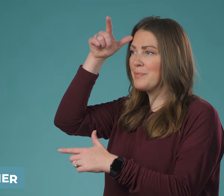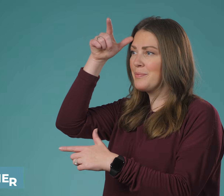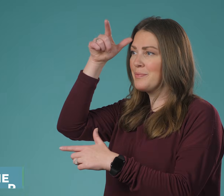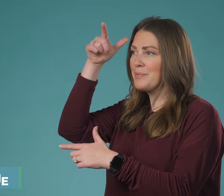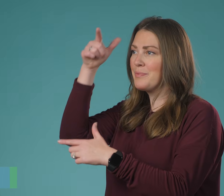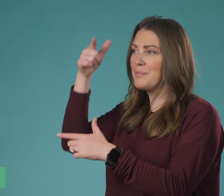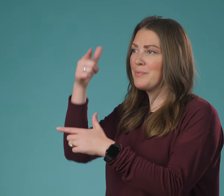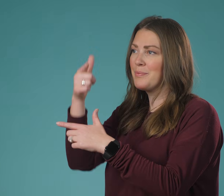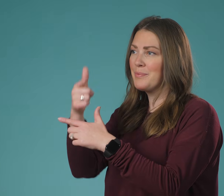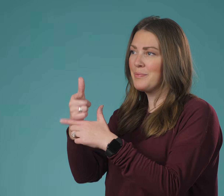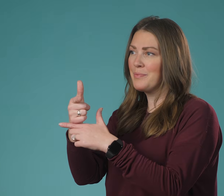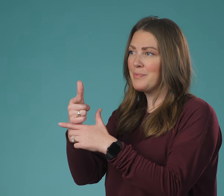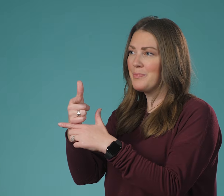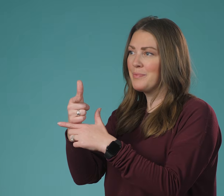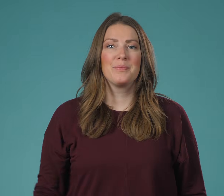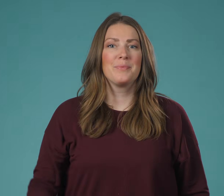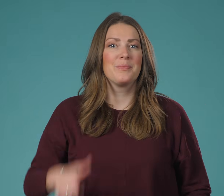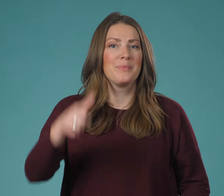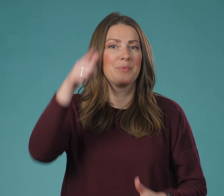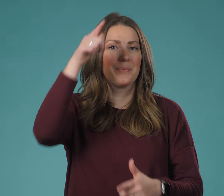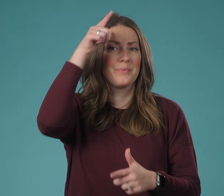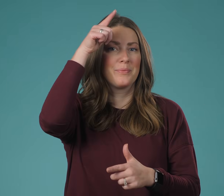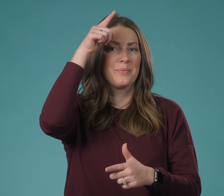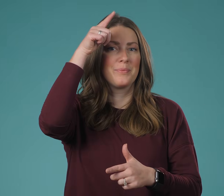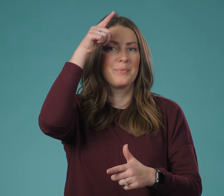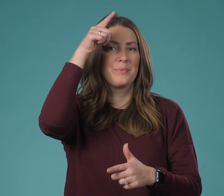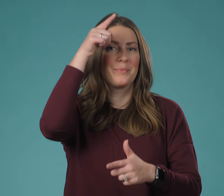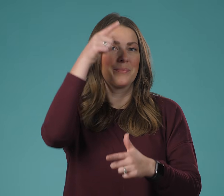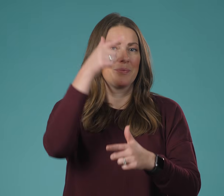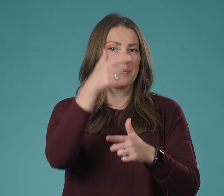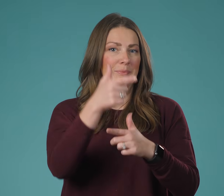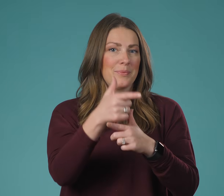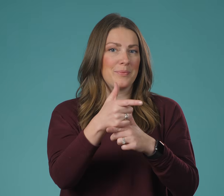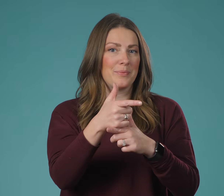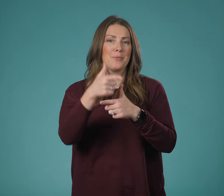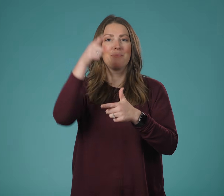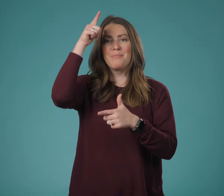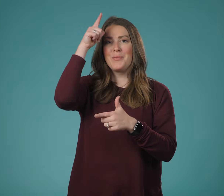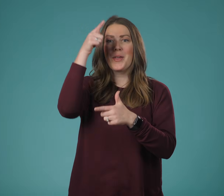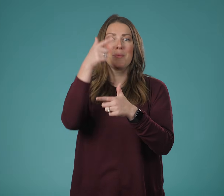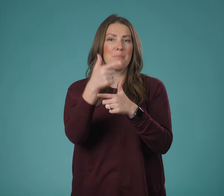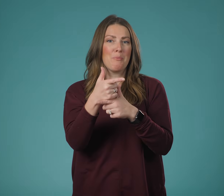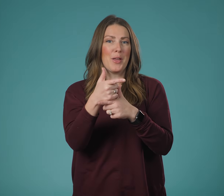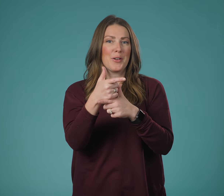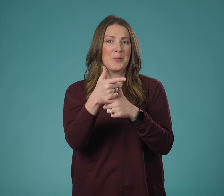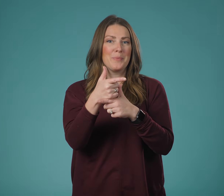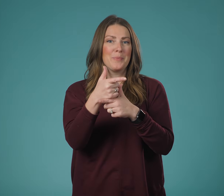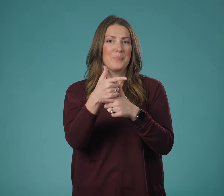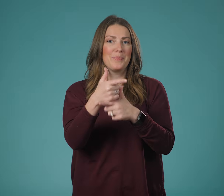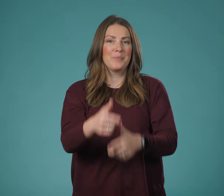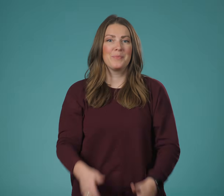You have L-shaped hands coming from your forehead down to your non-dominant hand. Brother.